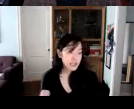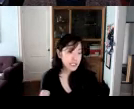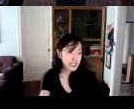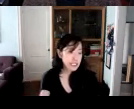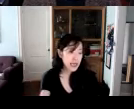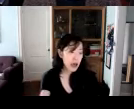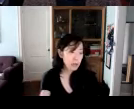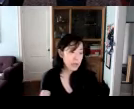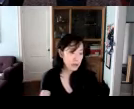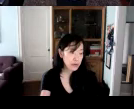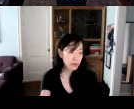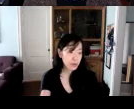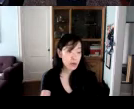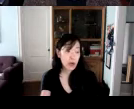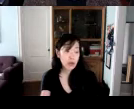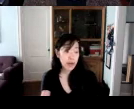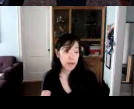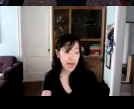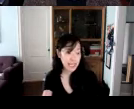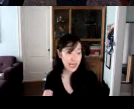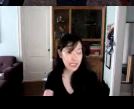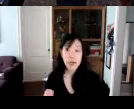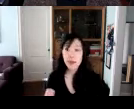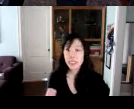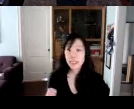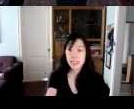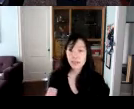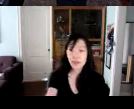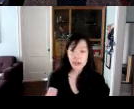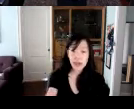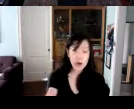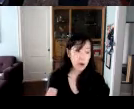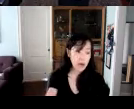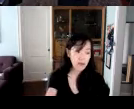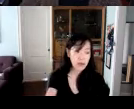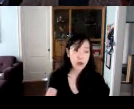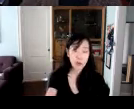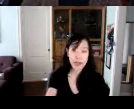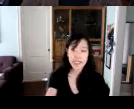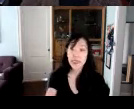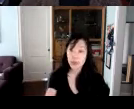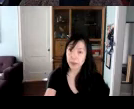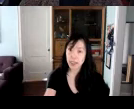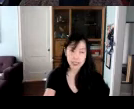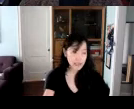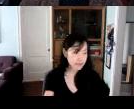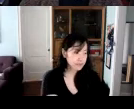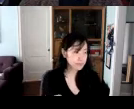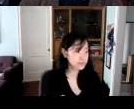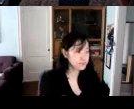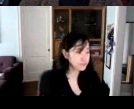series to help you through our grant process. This specific video will cover grant agreements.